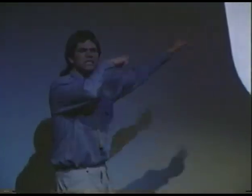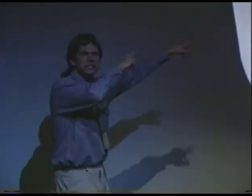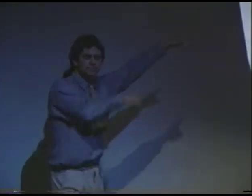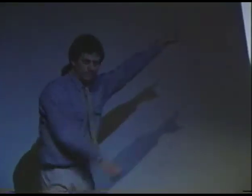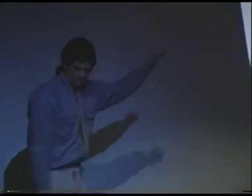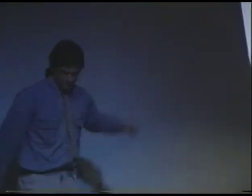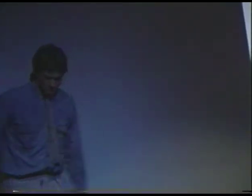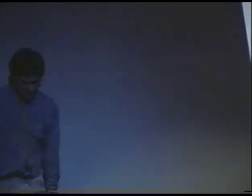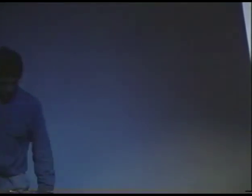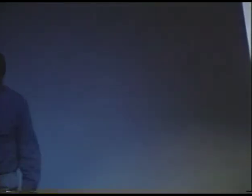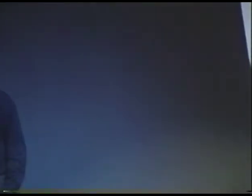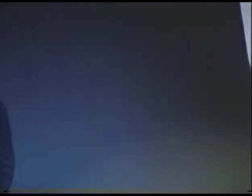Go ahead and read it.